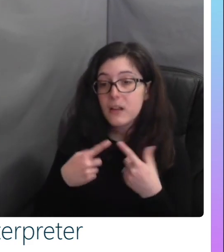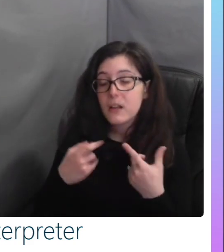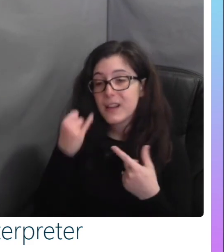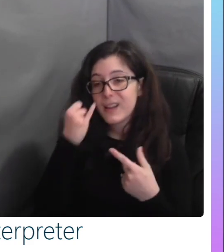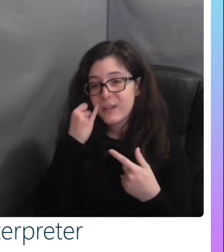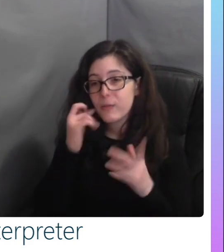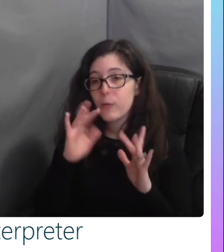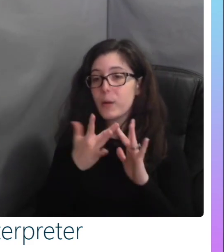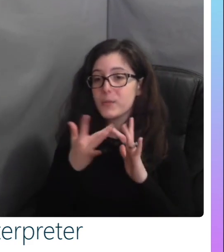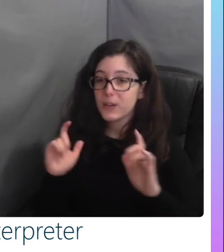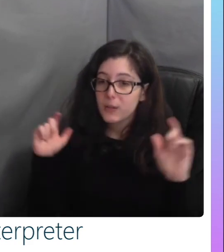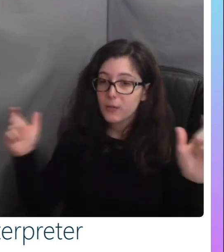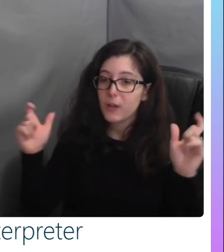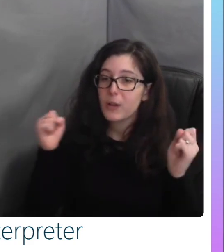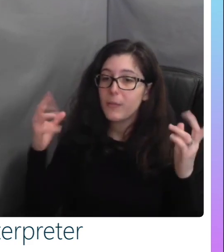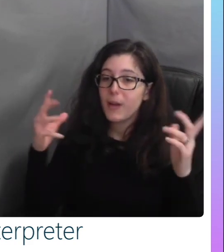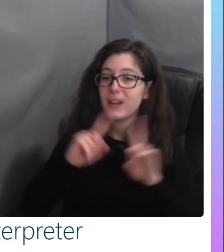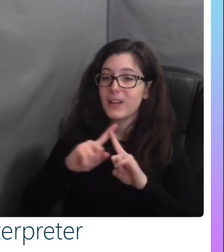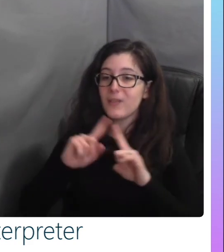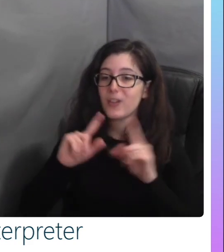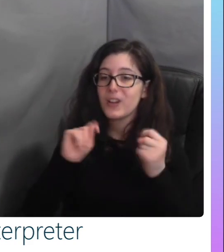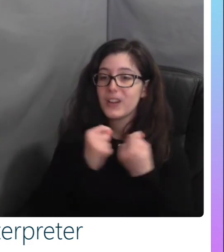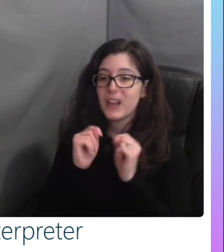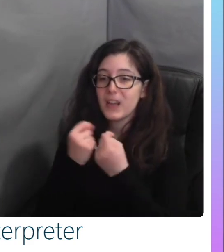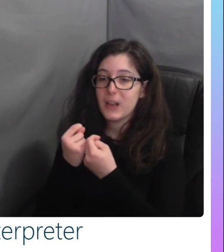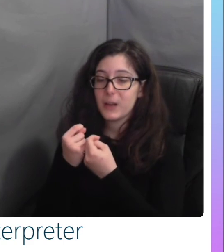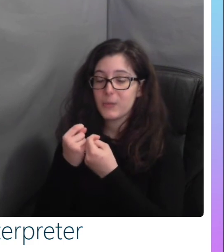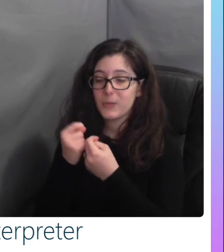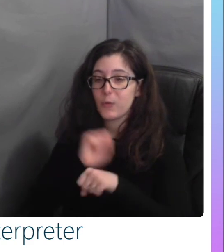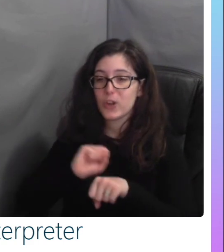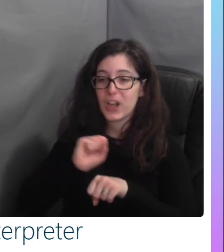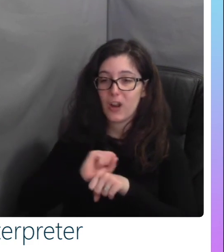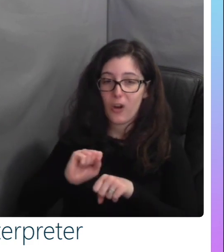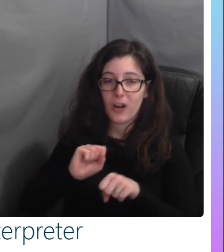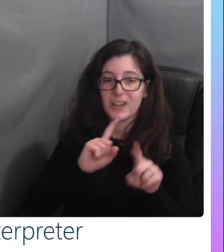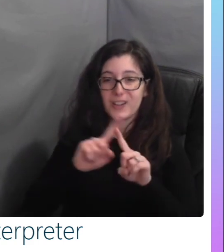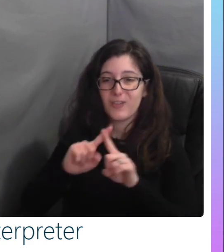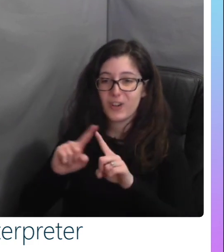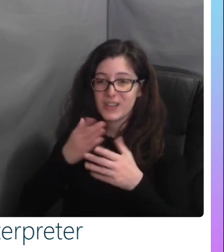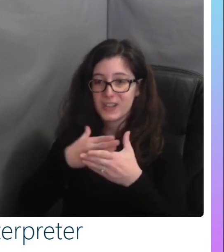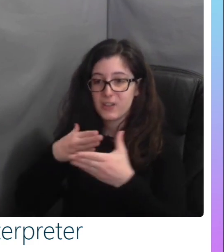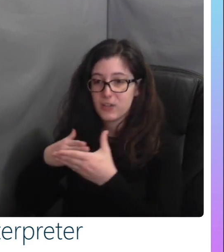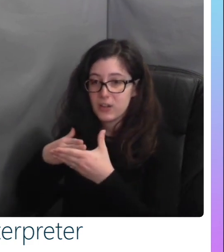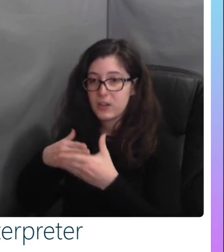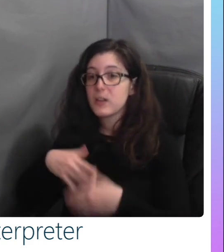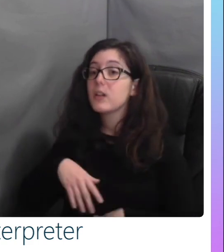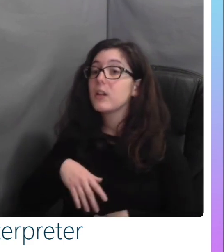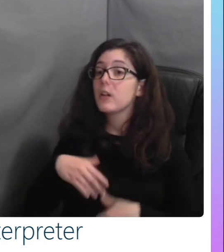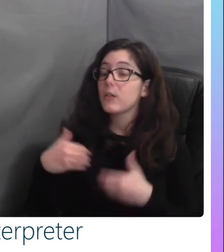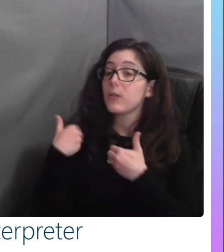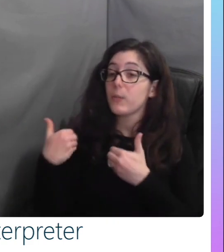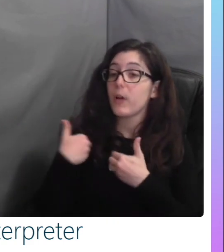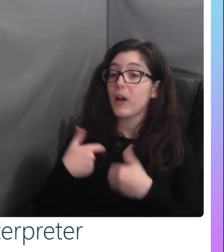of distributed teams working on individual sections?". Yeah, then I assign responsibility in a number of ways,